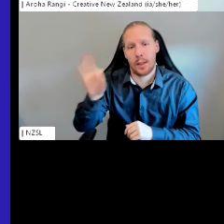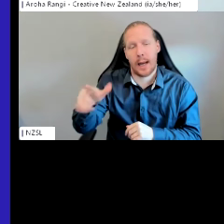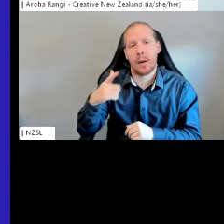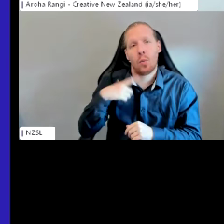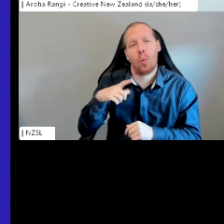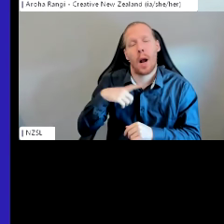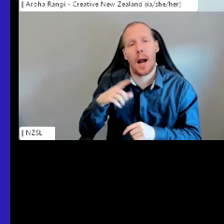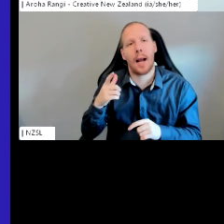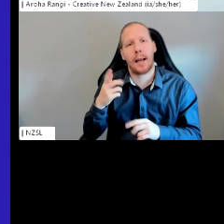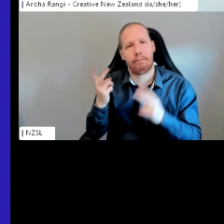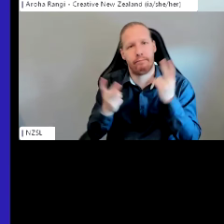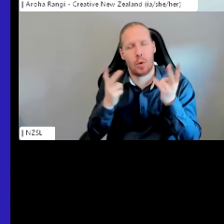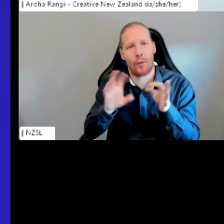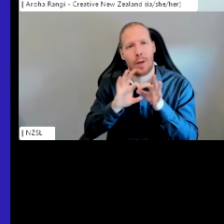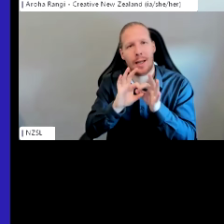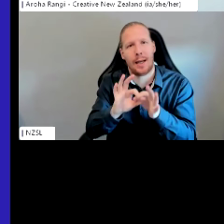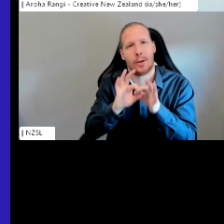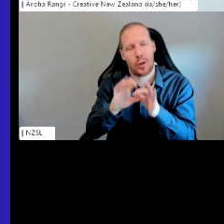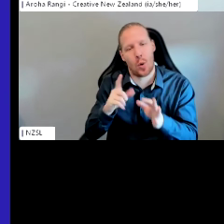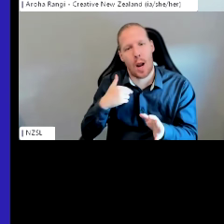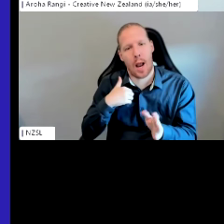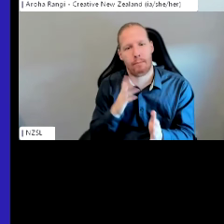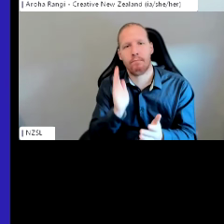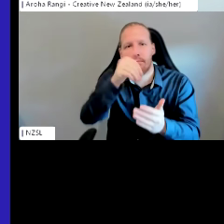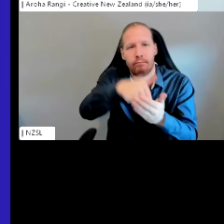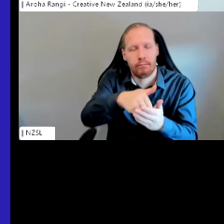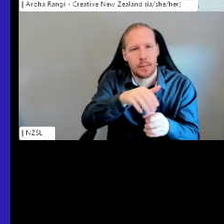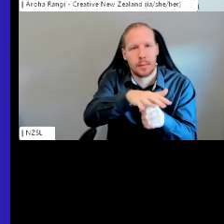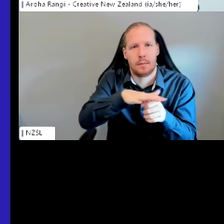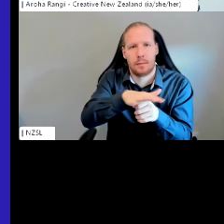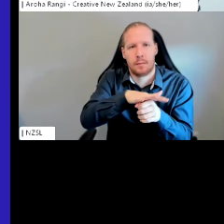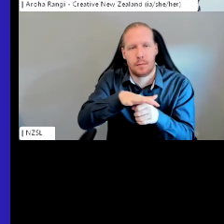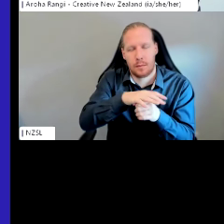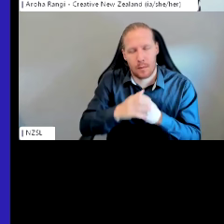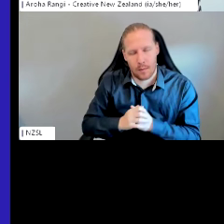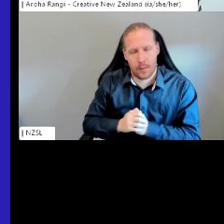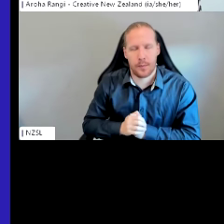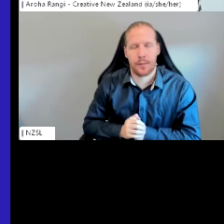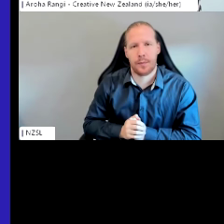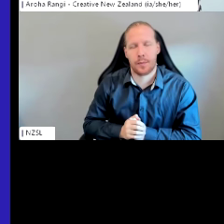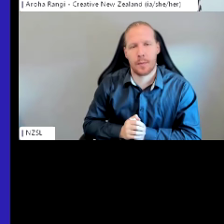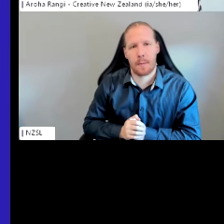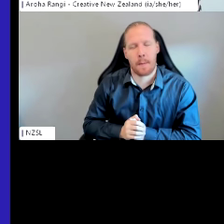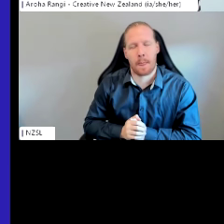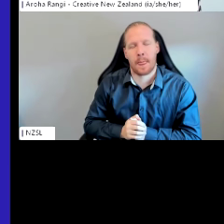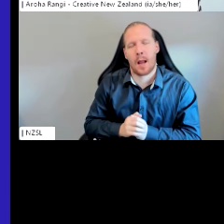are looking for. Um and so rather than it being a kind of a comm's thing like you know here's